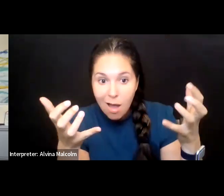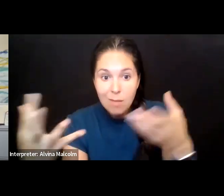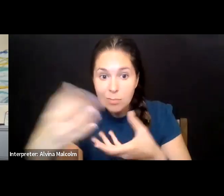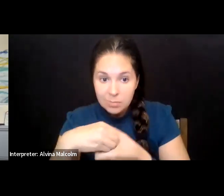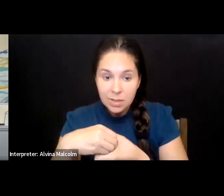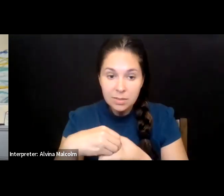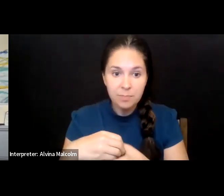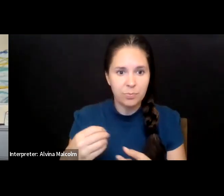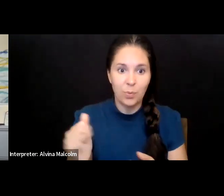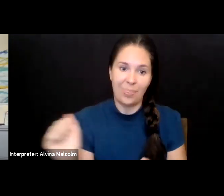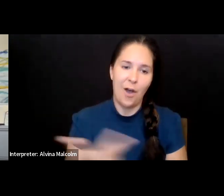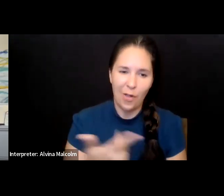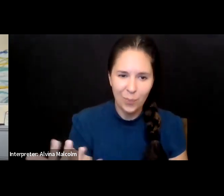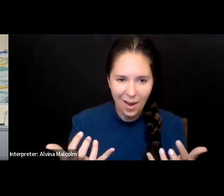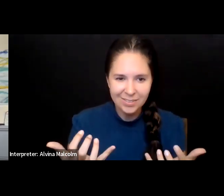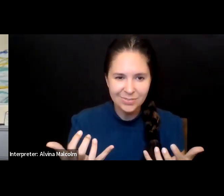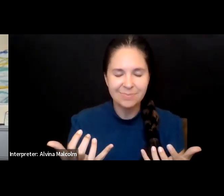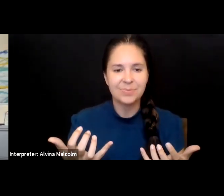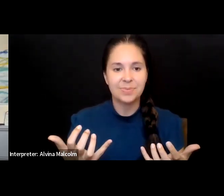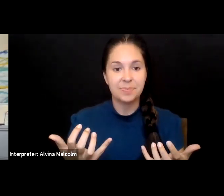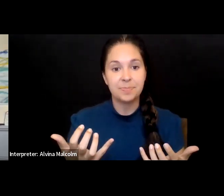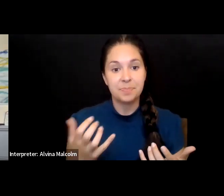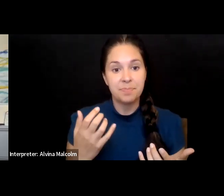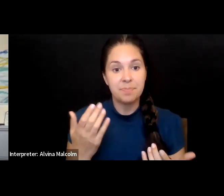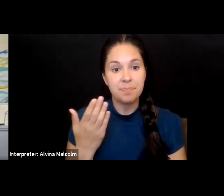a very good partner during Michael and we had been a good partner during the